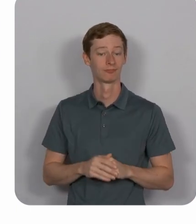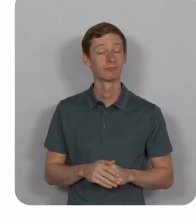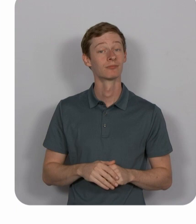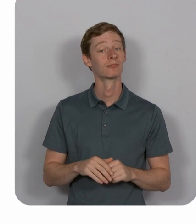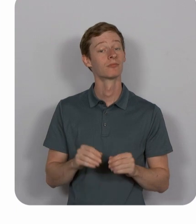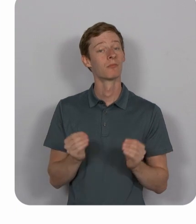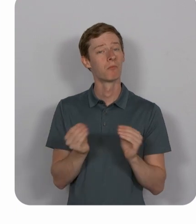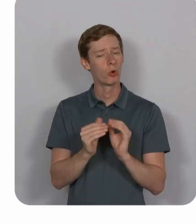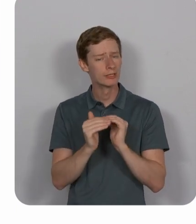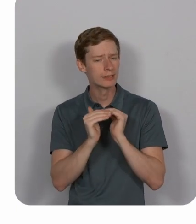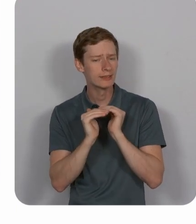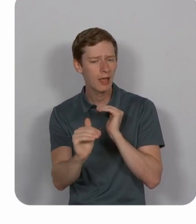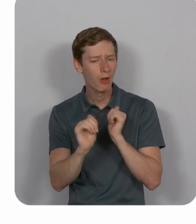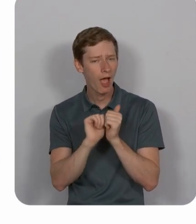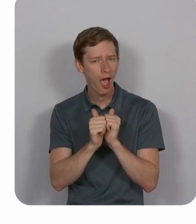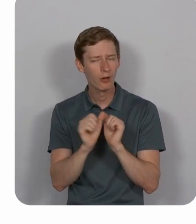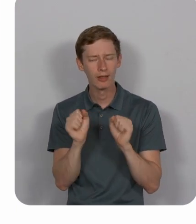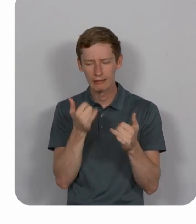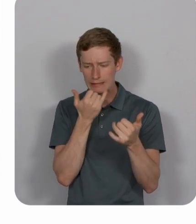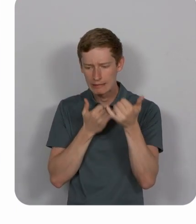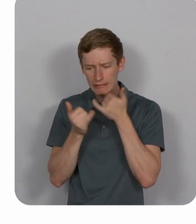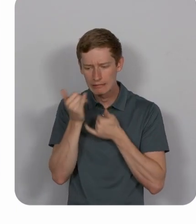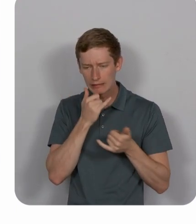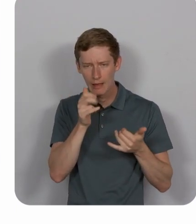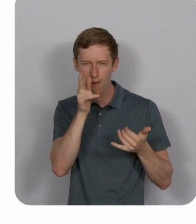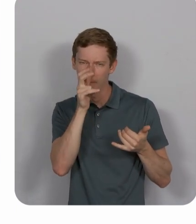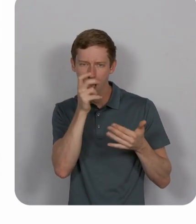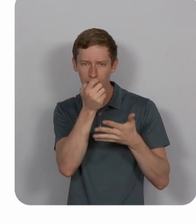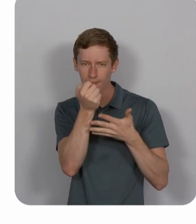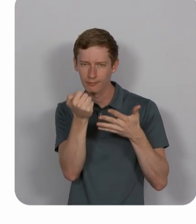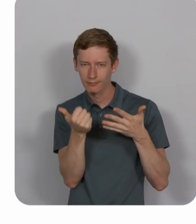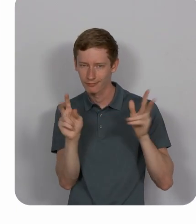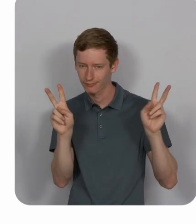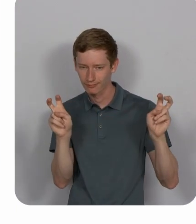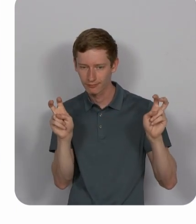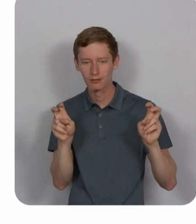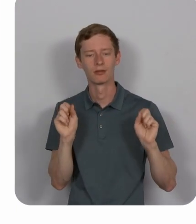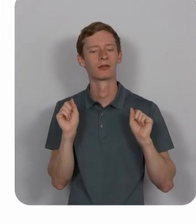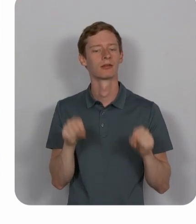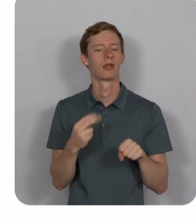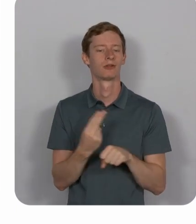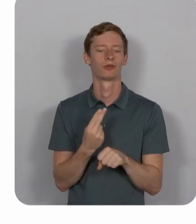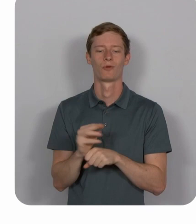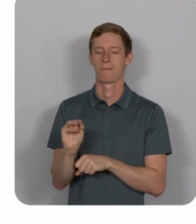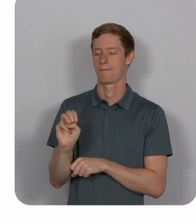the ability to debug Spark scripts through the Meta Spark extension.